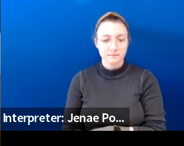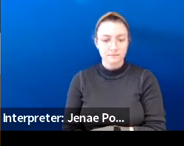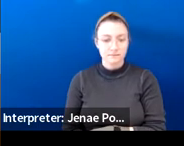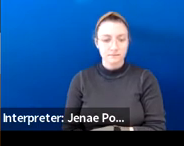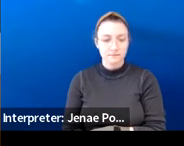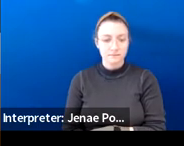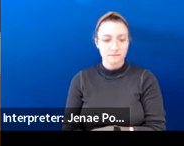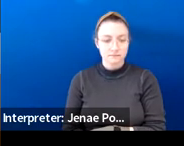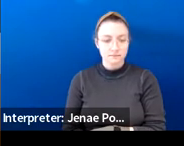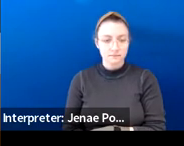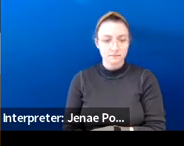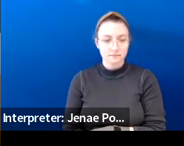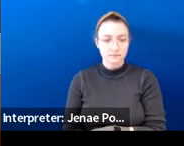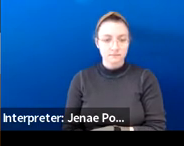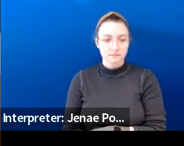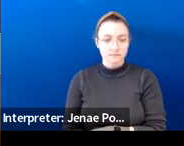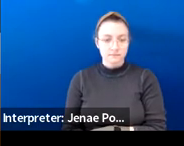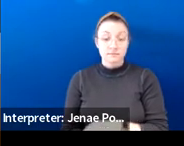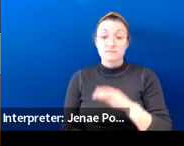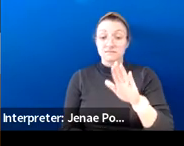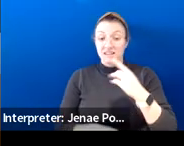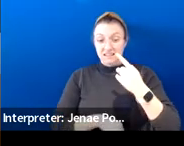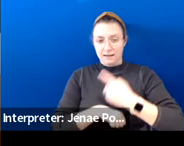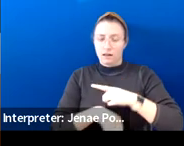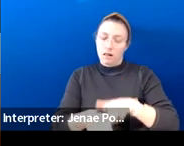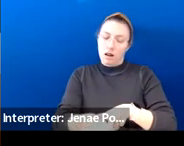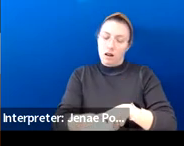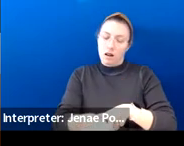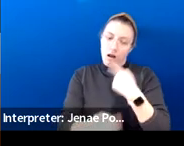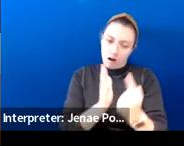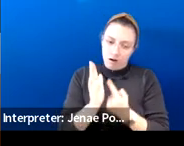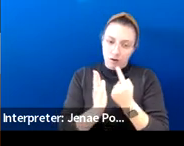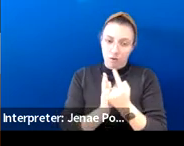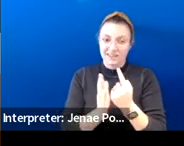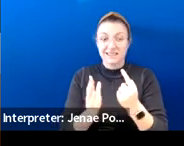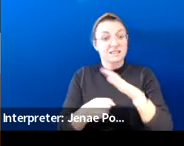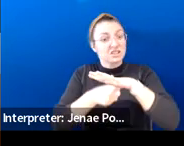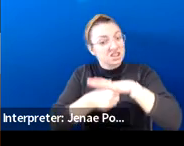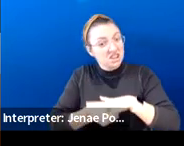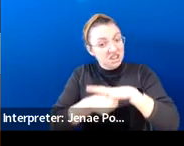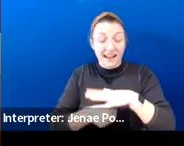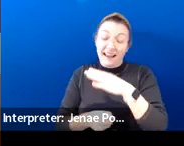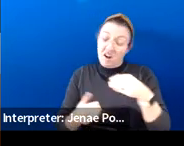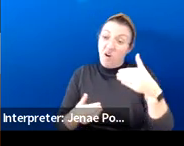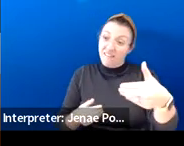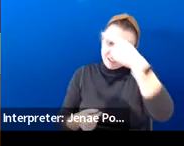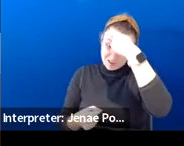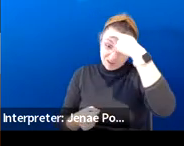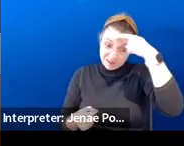Their days are filled with long hours, high stress and too often trauma. Lately, those demands have doubled.